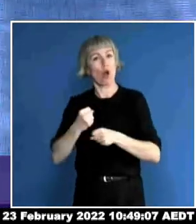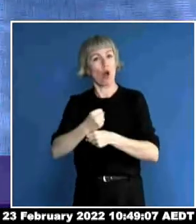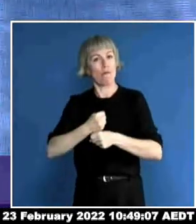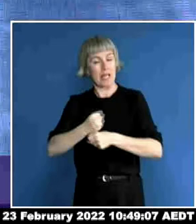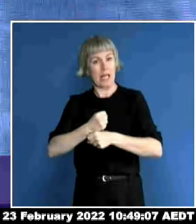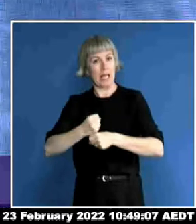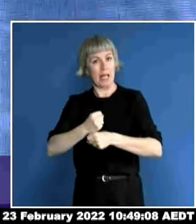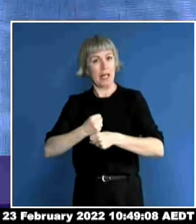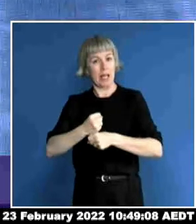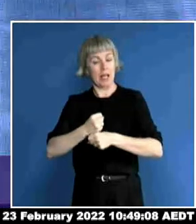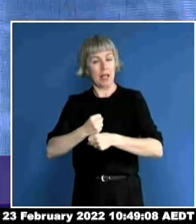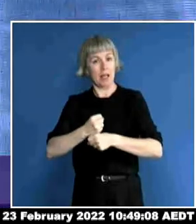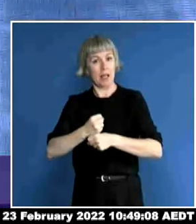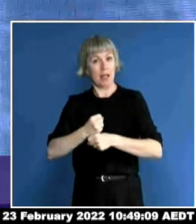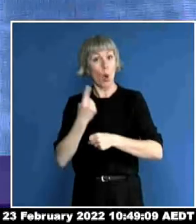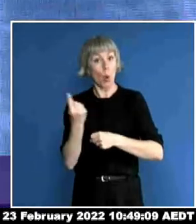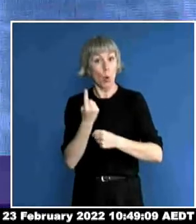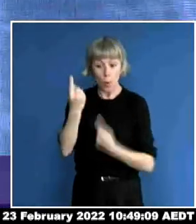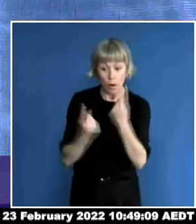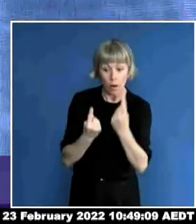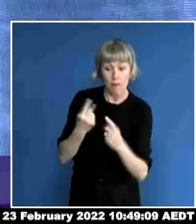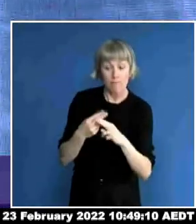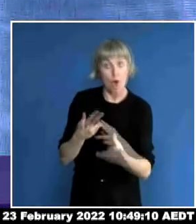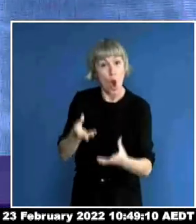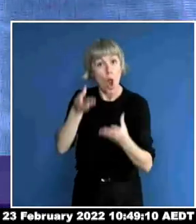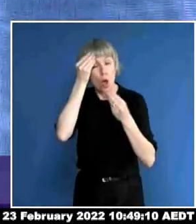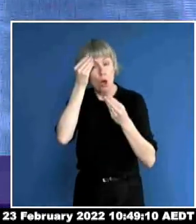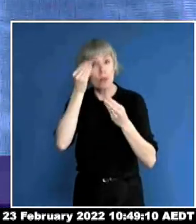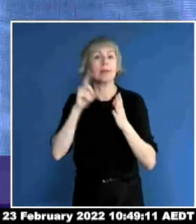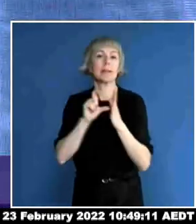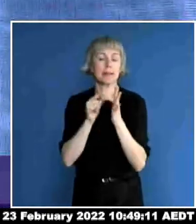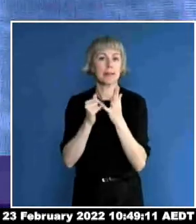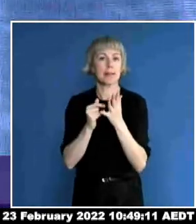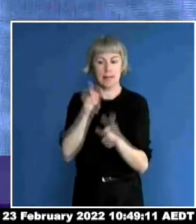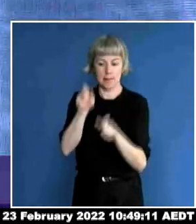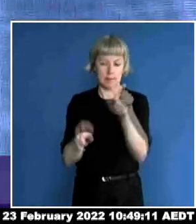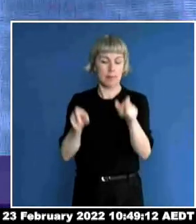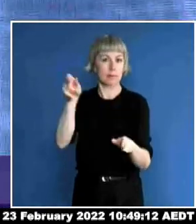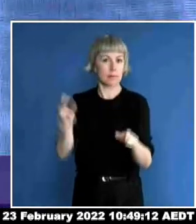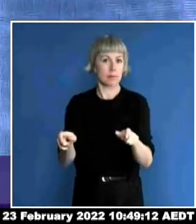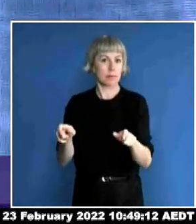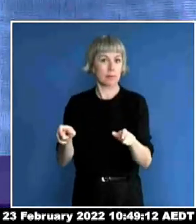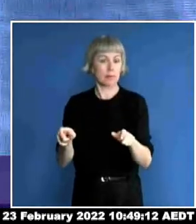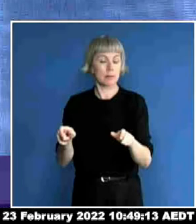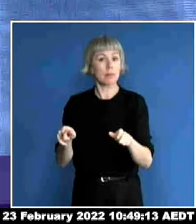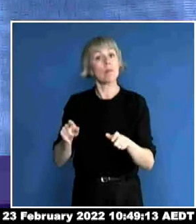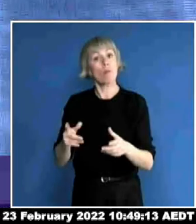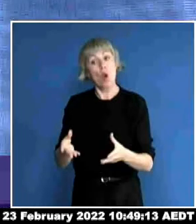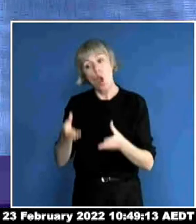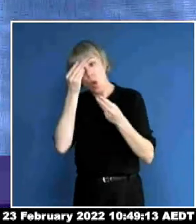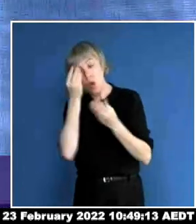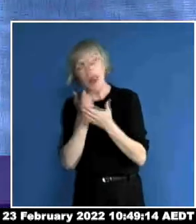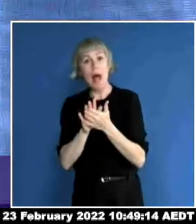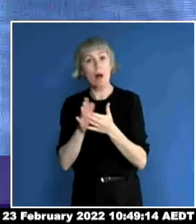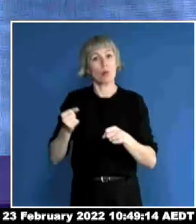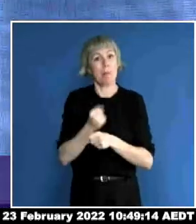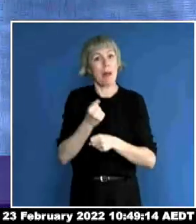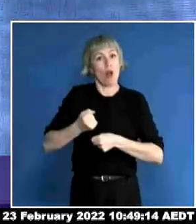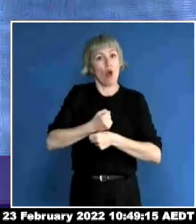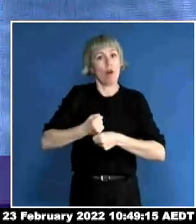café environment or an office working as an in-house barista making coffee for the people who work in the office.